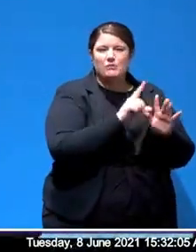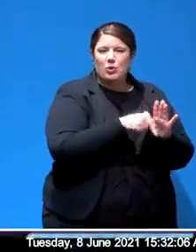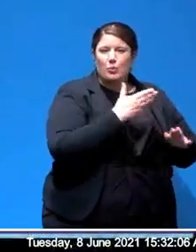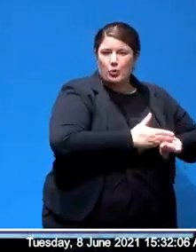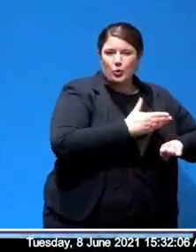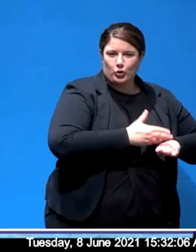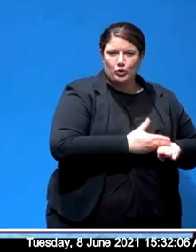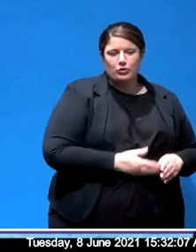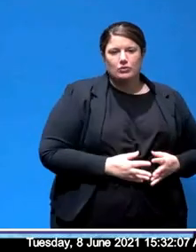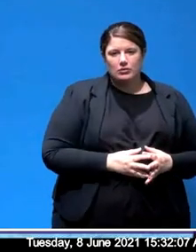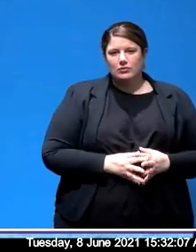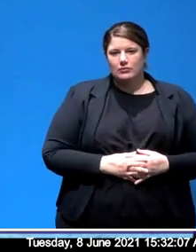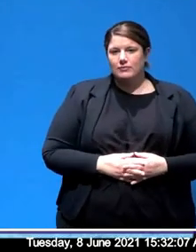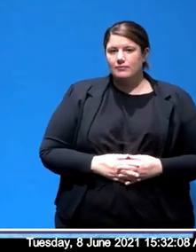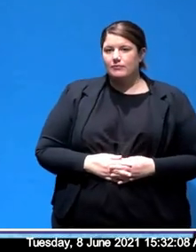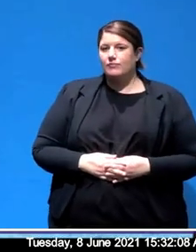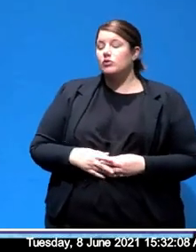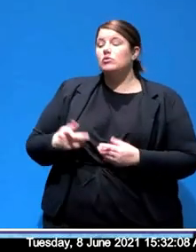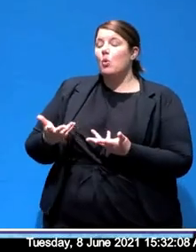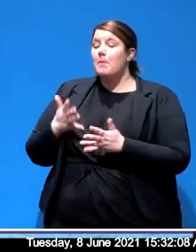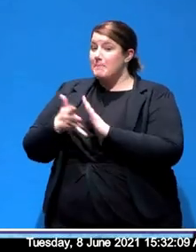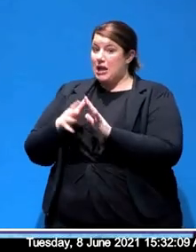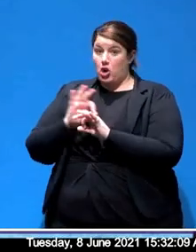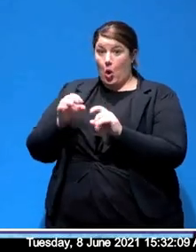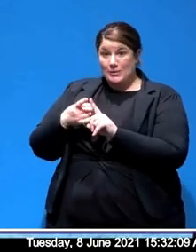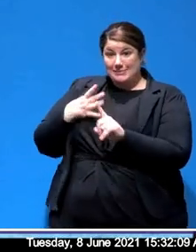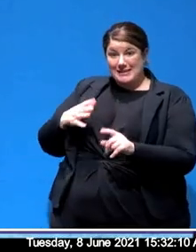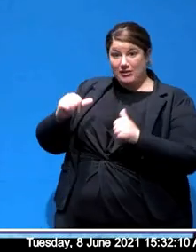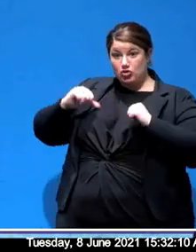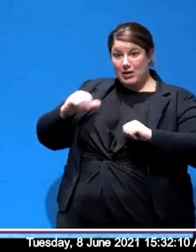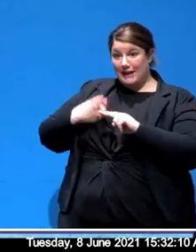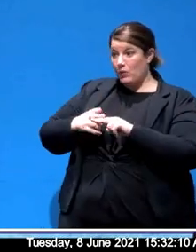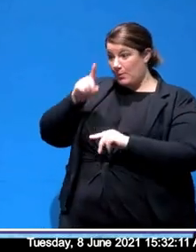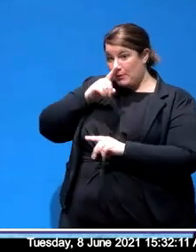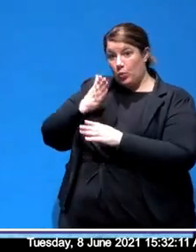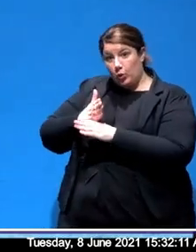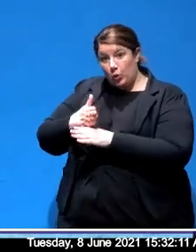So it is fair to say there was no specific formal training for the support officers? That I'm aware of, no.